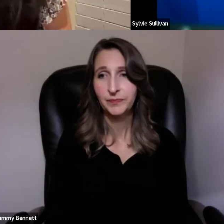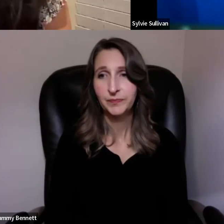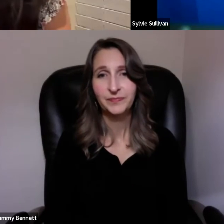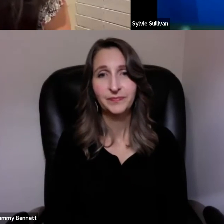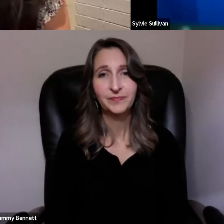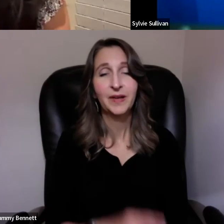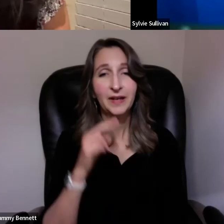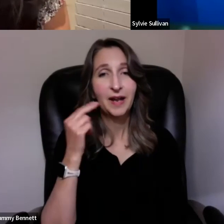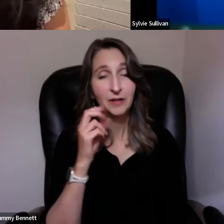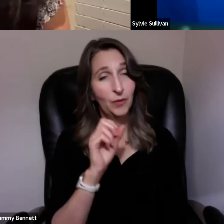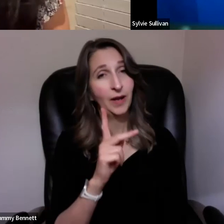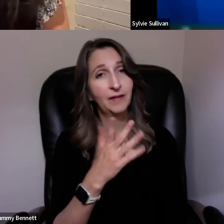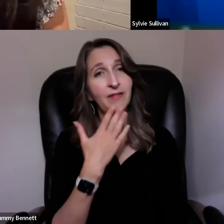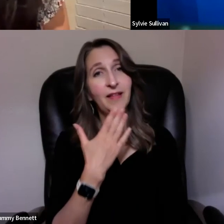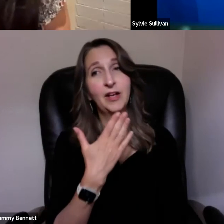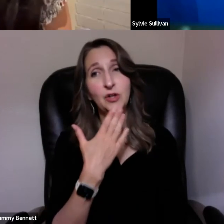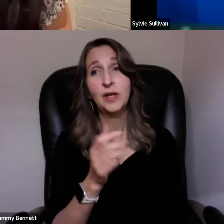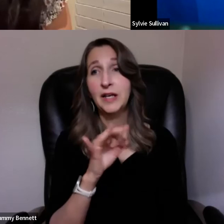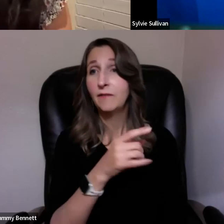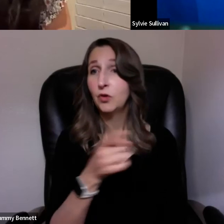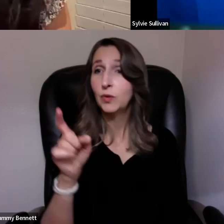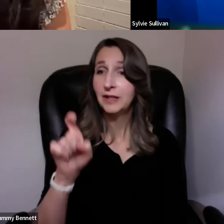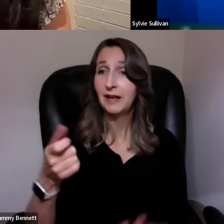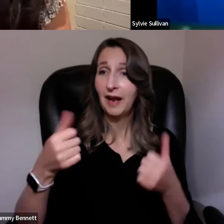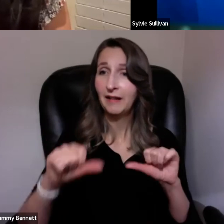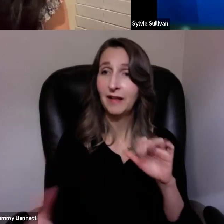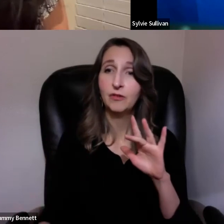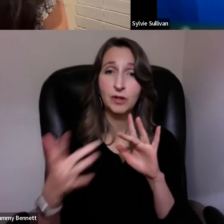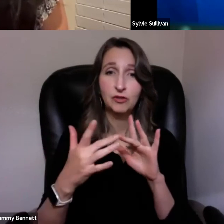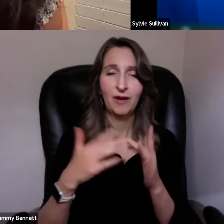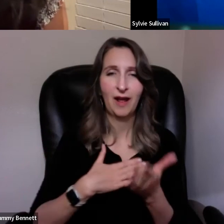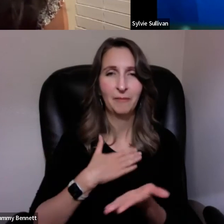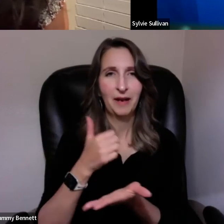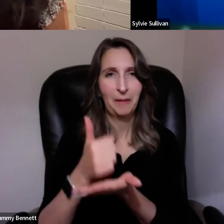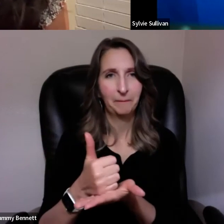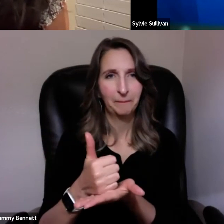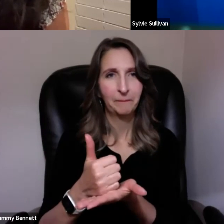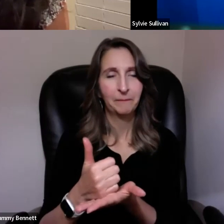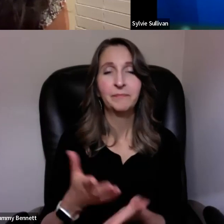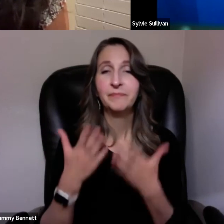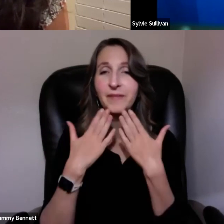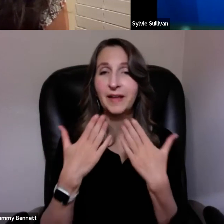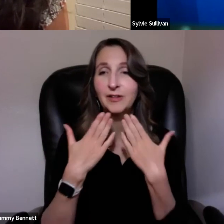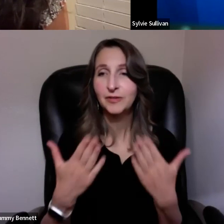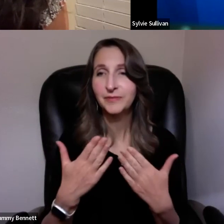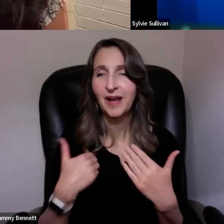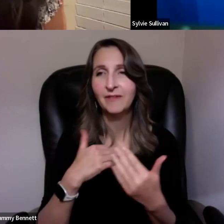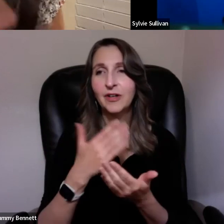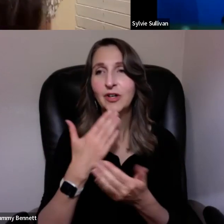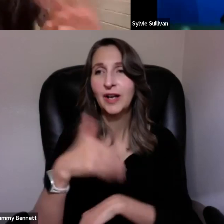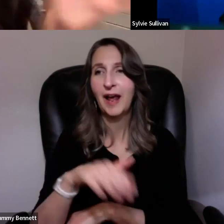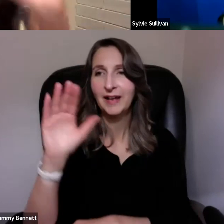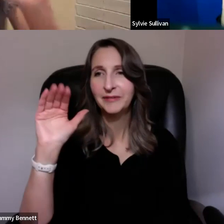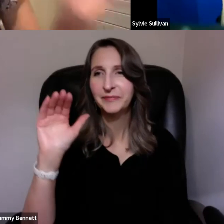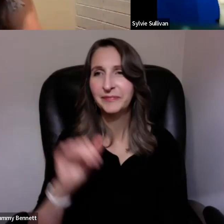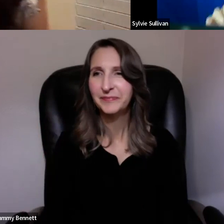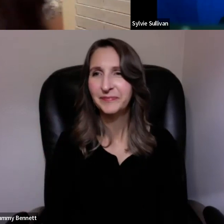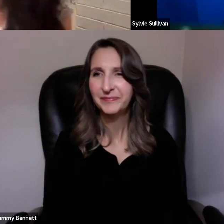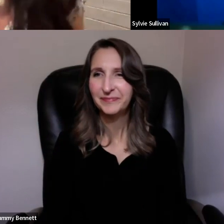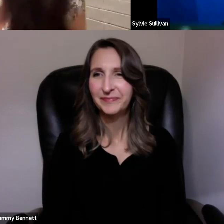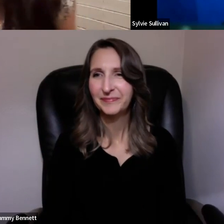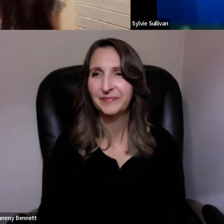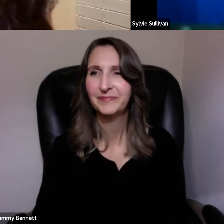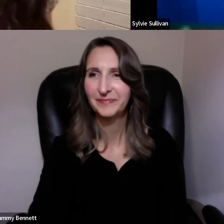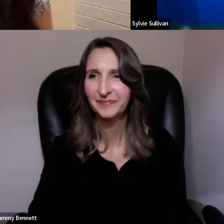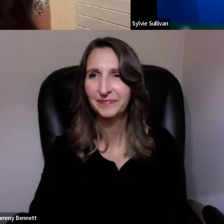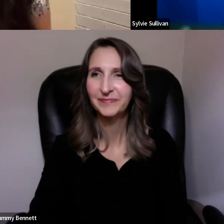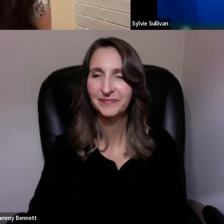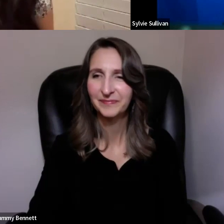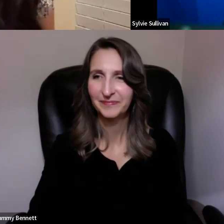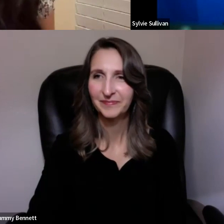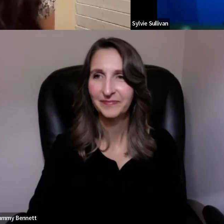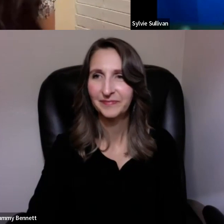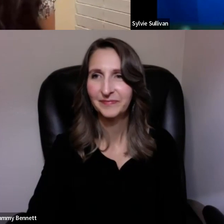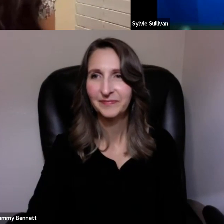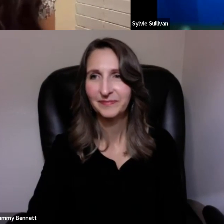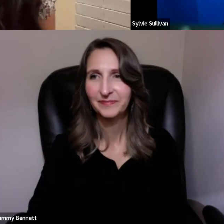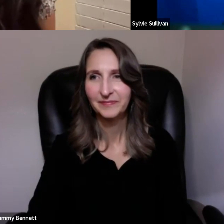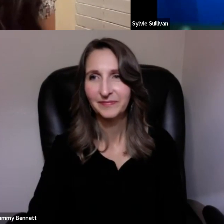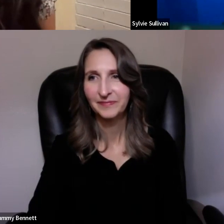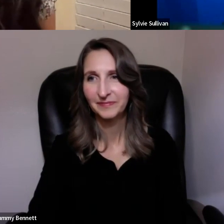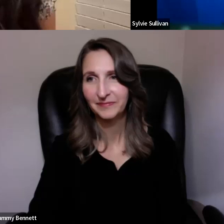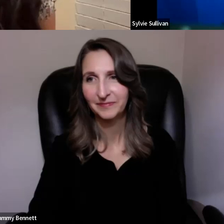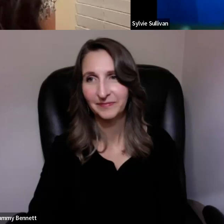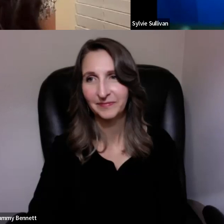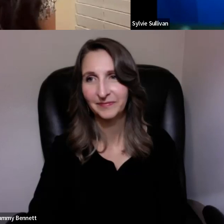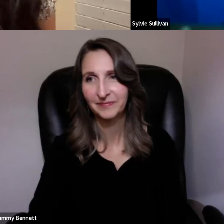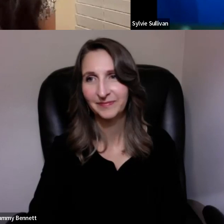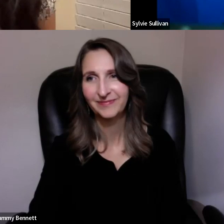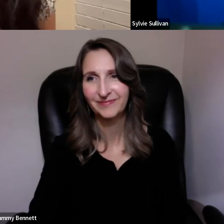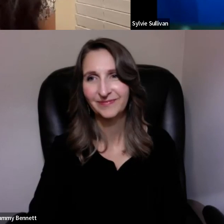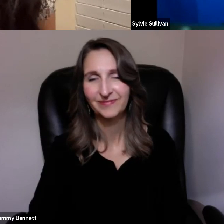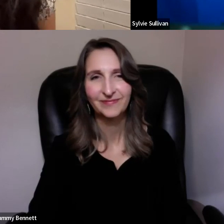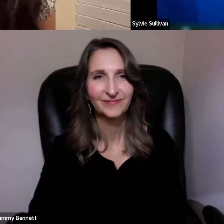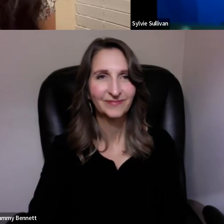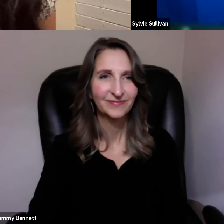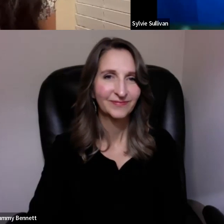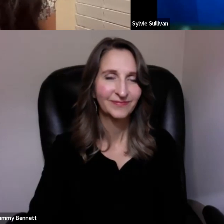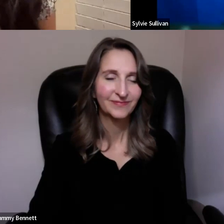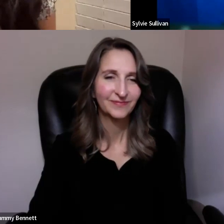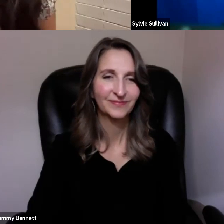Well, thank you so much if you all need anything you can reach out to us, and we'll be happy to help thank you.